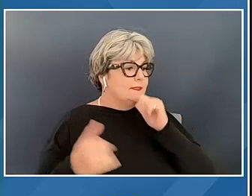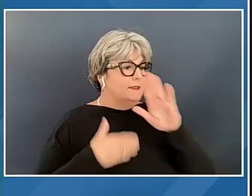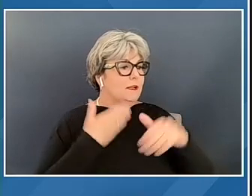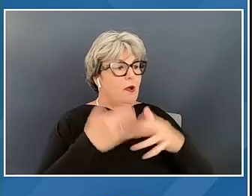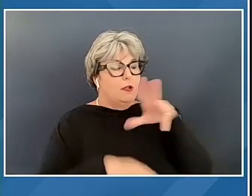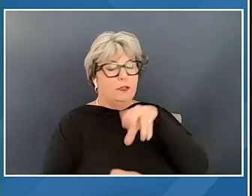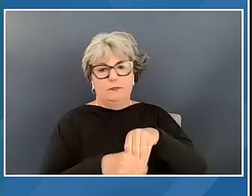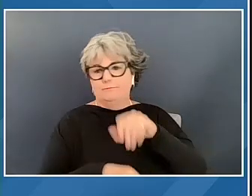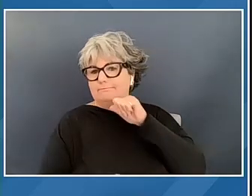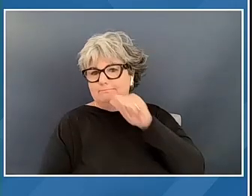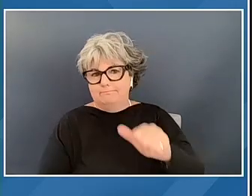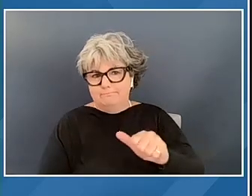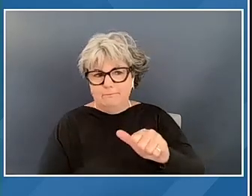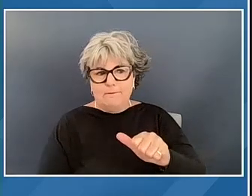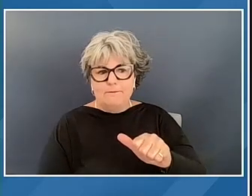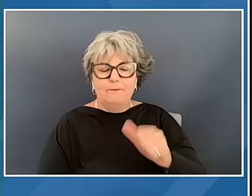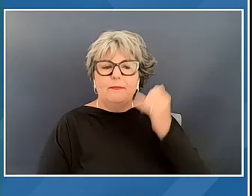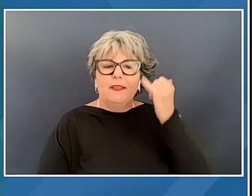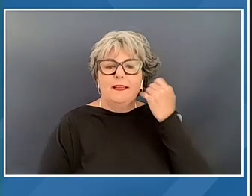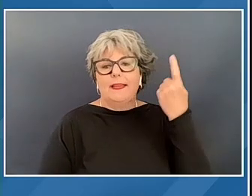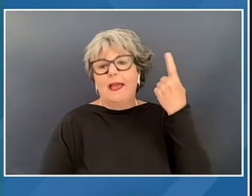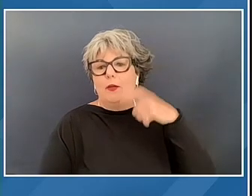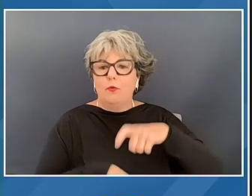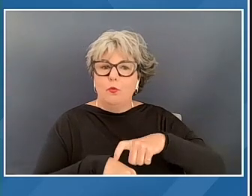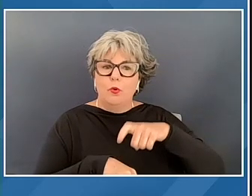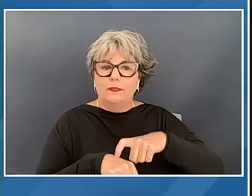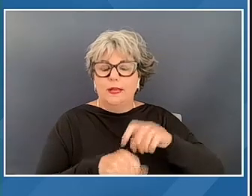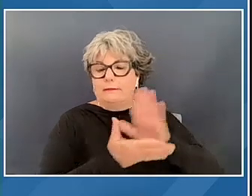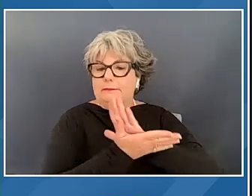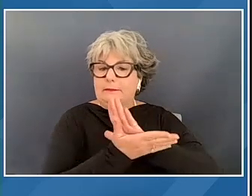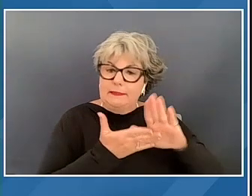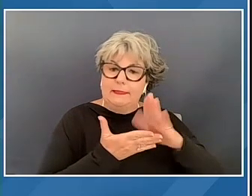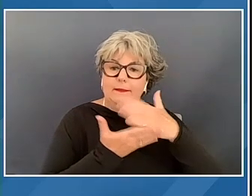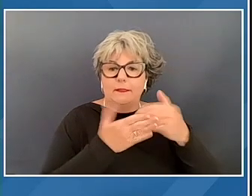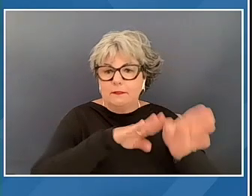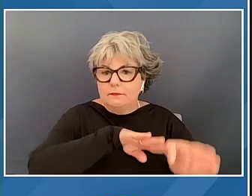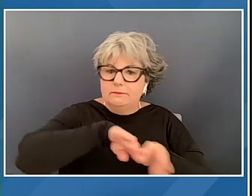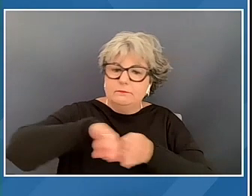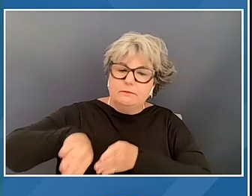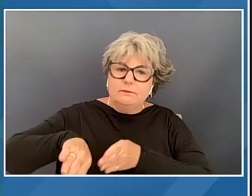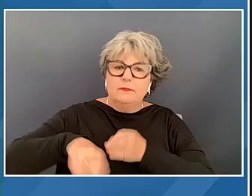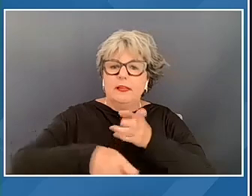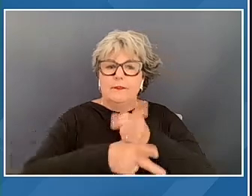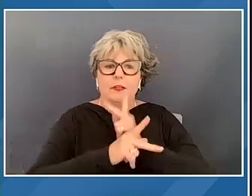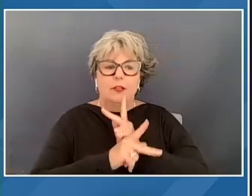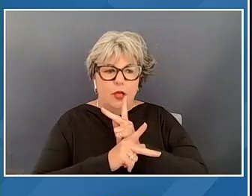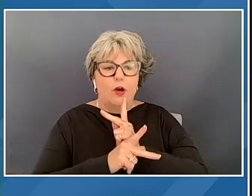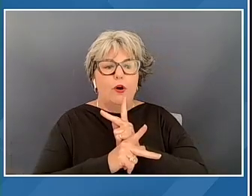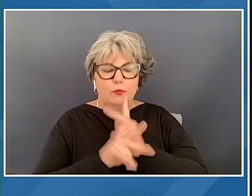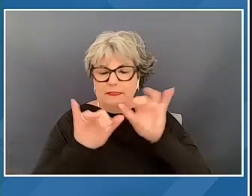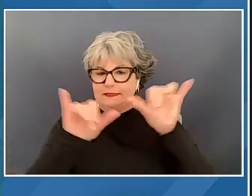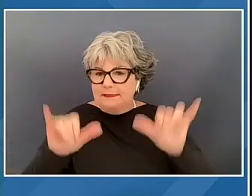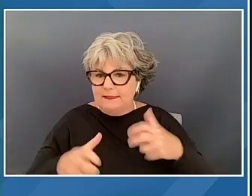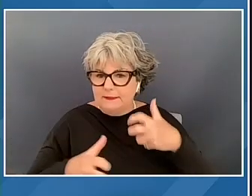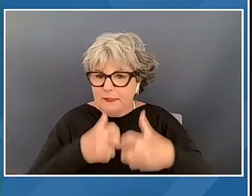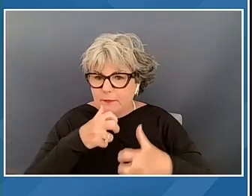It is like a one-time clean this part of the loan, you know, the systemic problem as some of you have mentioned, up.